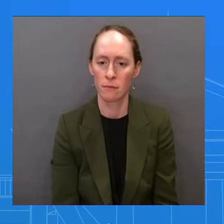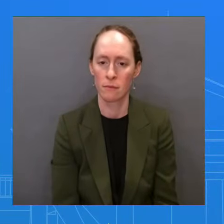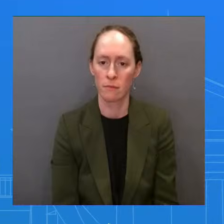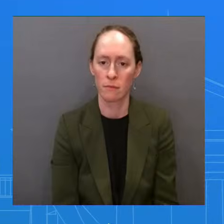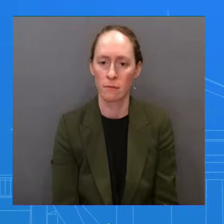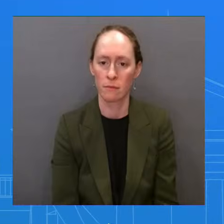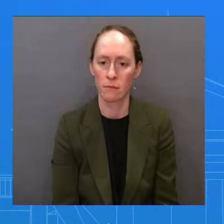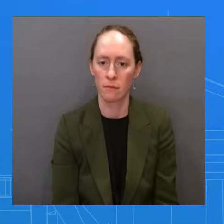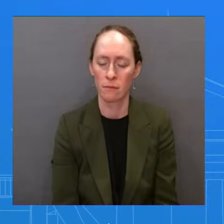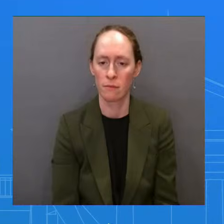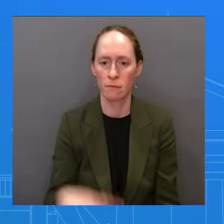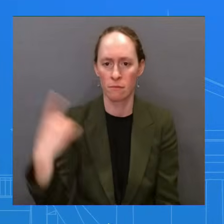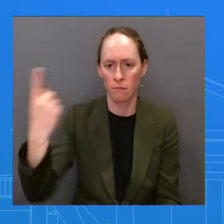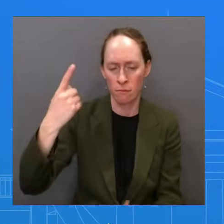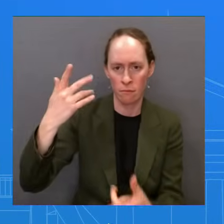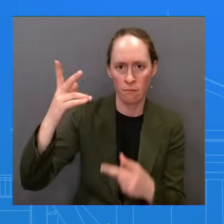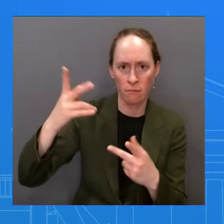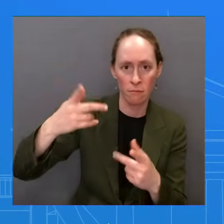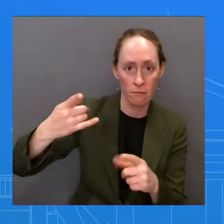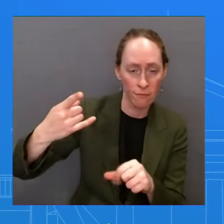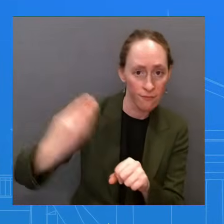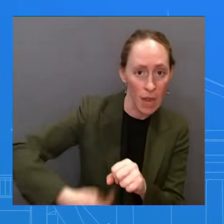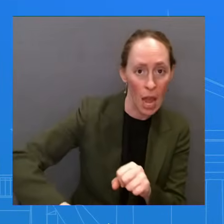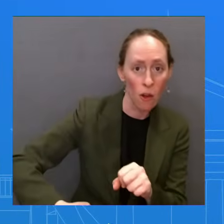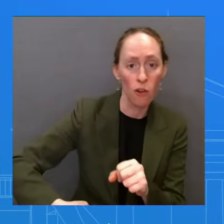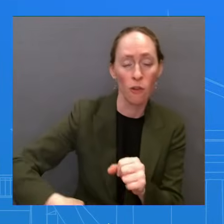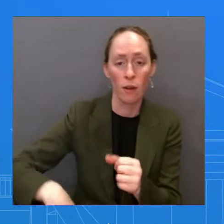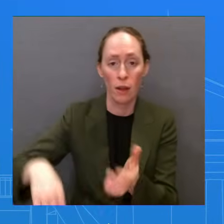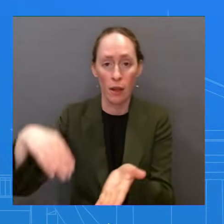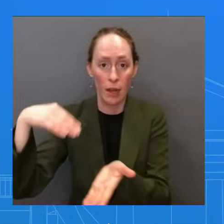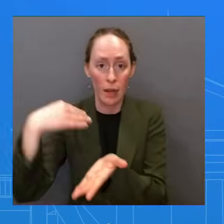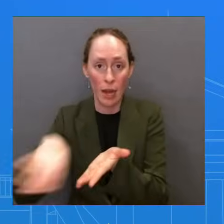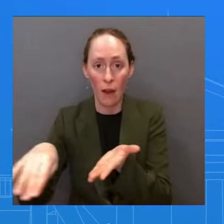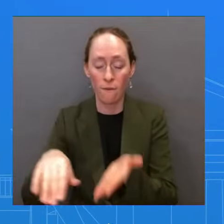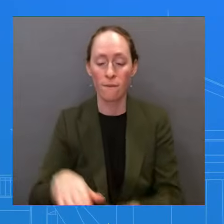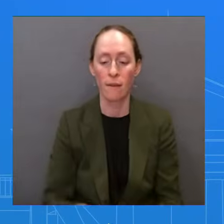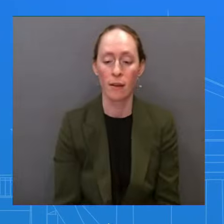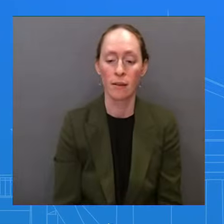Would they get any sort of compensation, backpay, or anything like that? Ms. Jean-Pierre: I -- we'll have more to share,